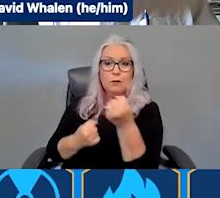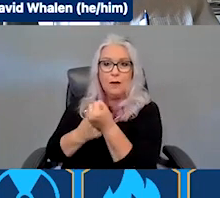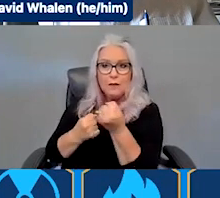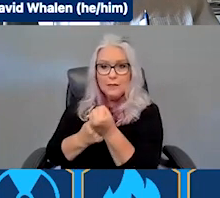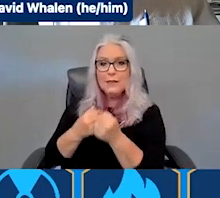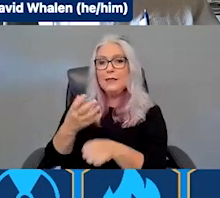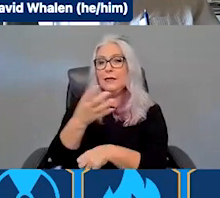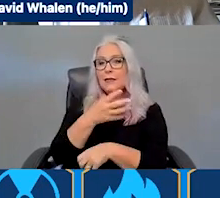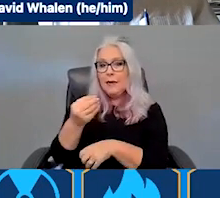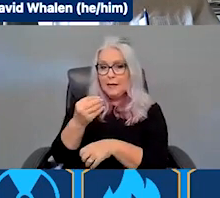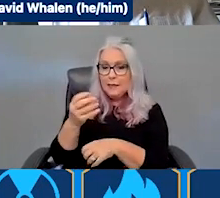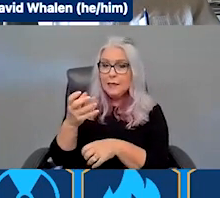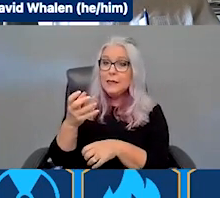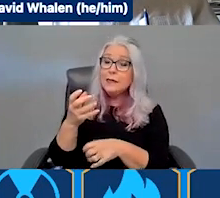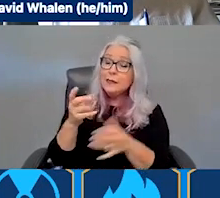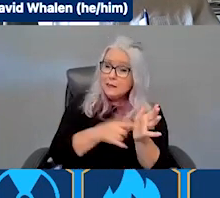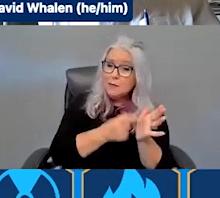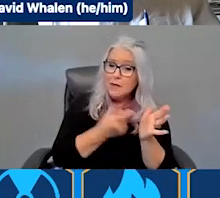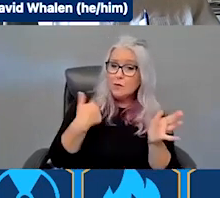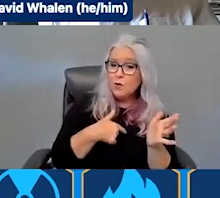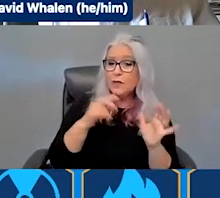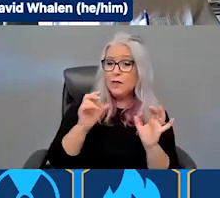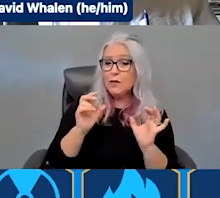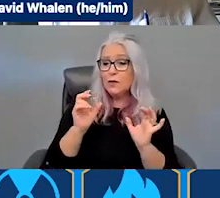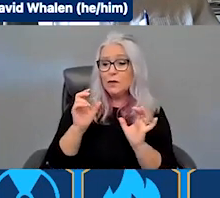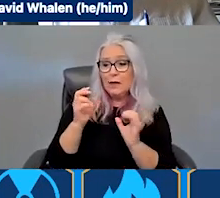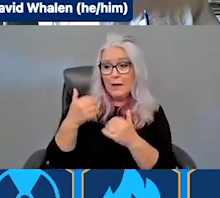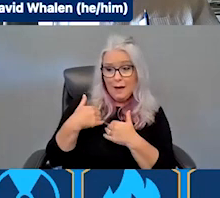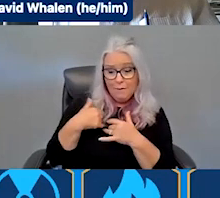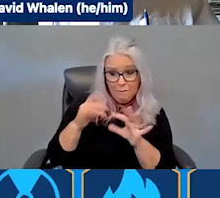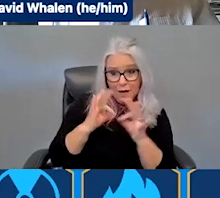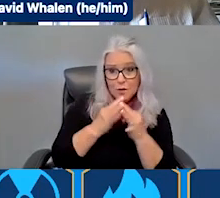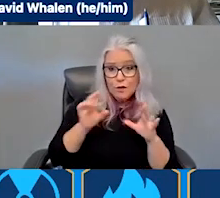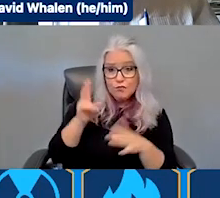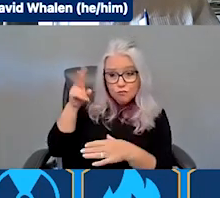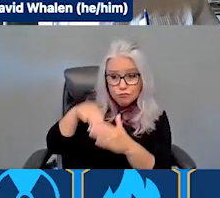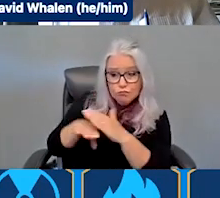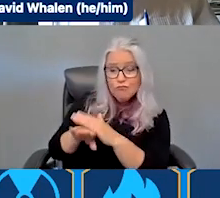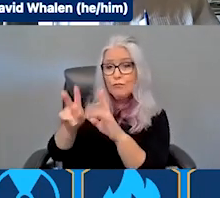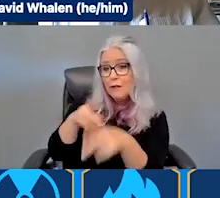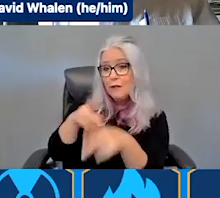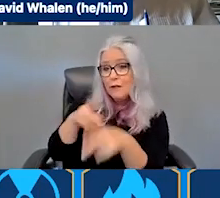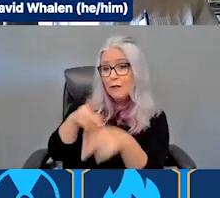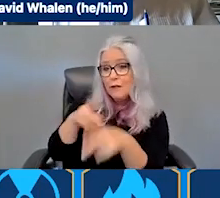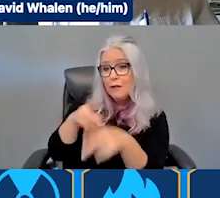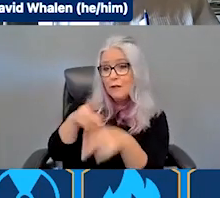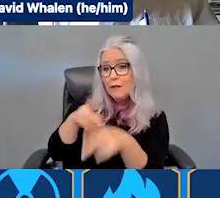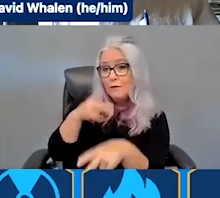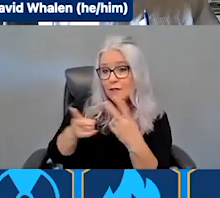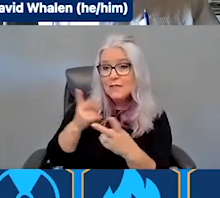families allowed to visit when other families weren't allowed to visit and not necessarily through principled decision making.